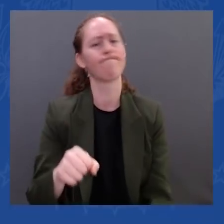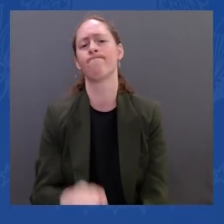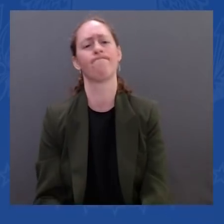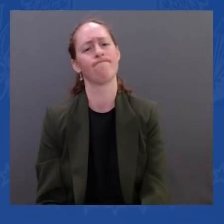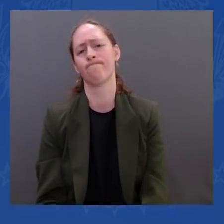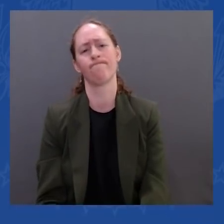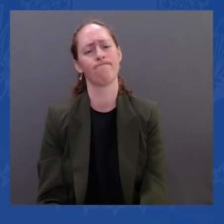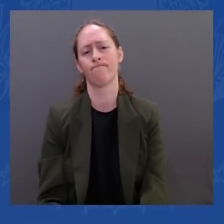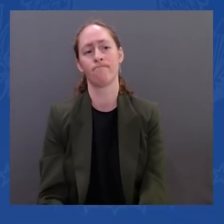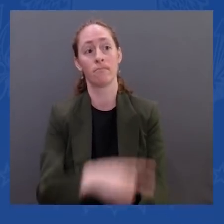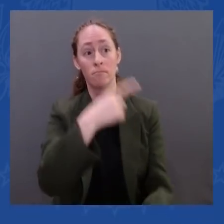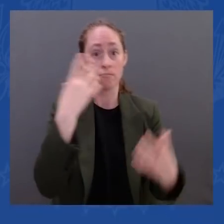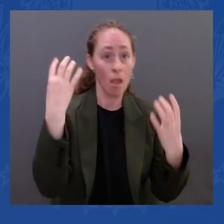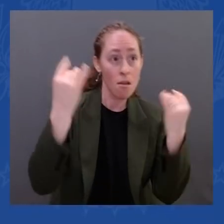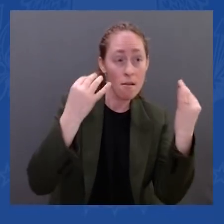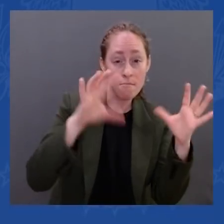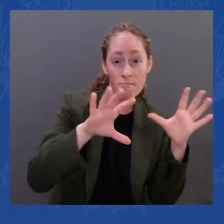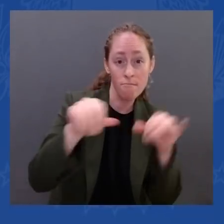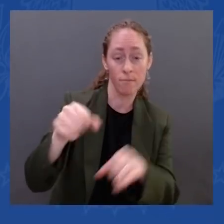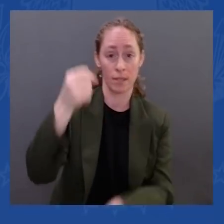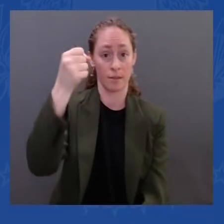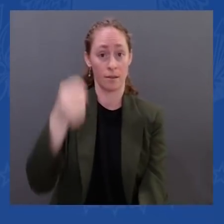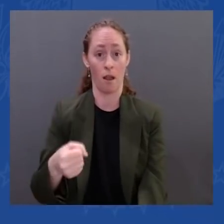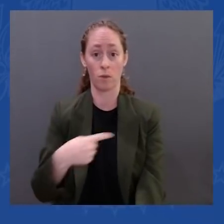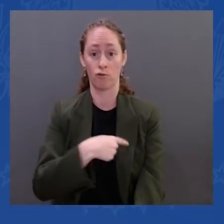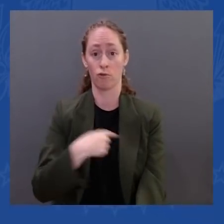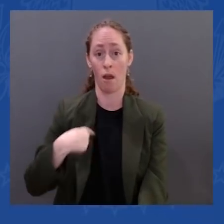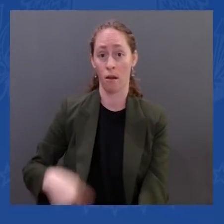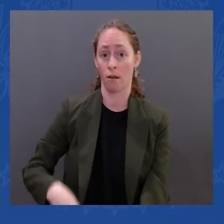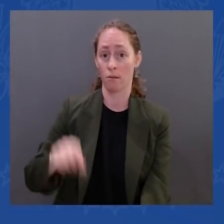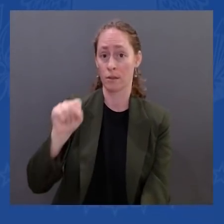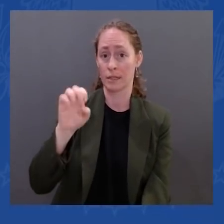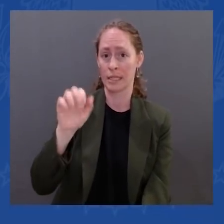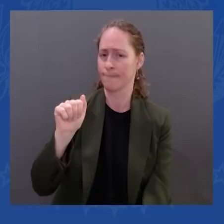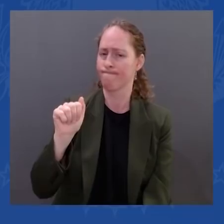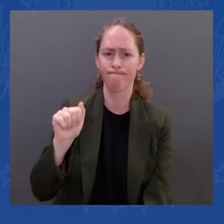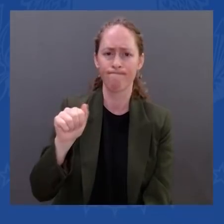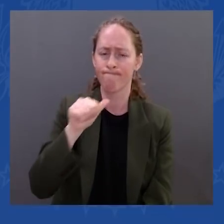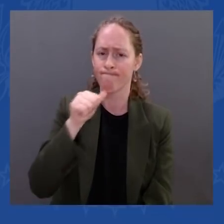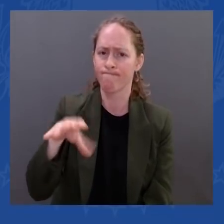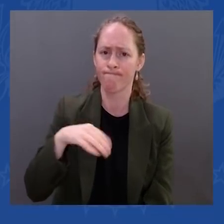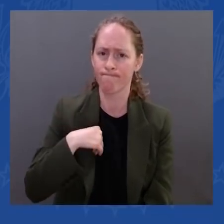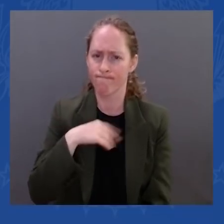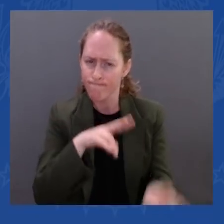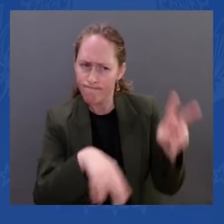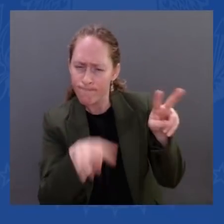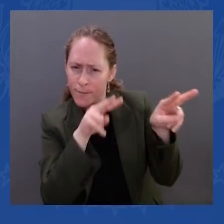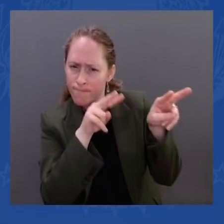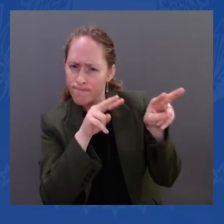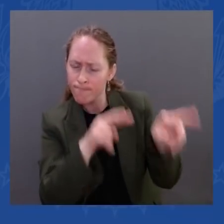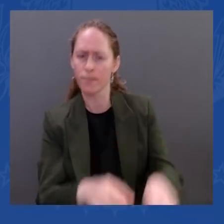on responding to China-related issue, including human rights.